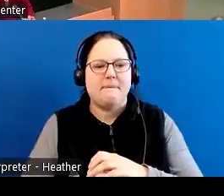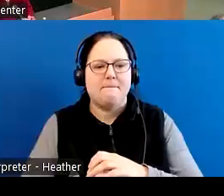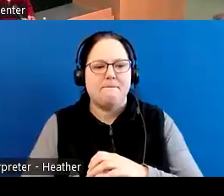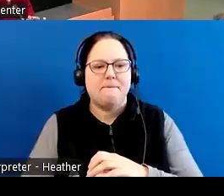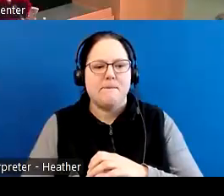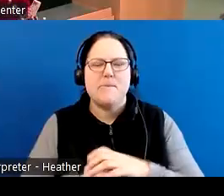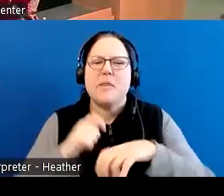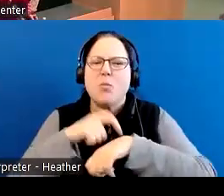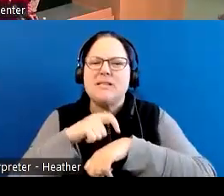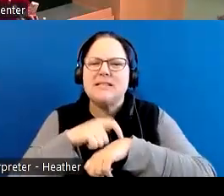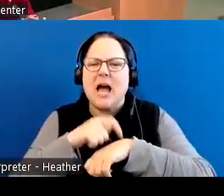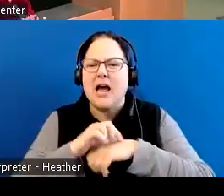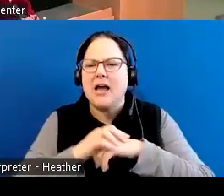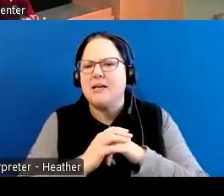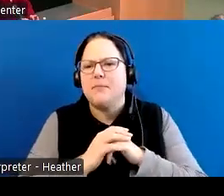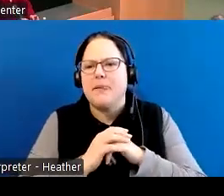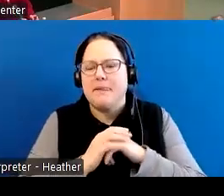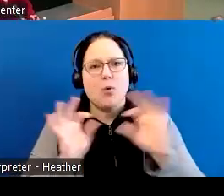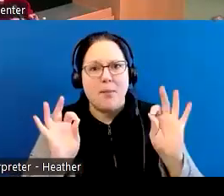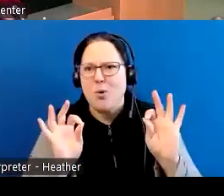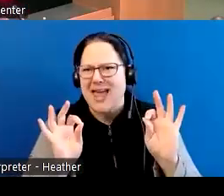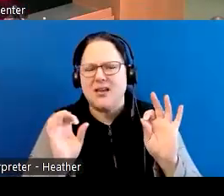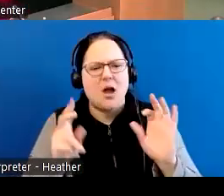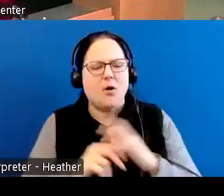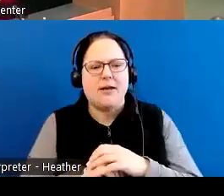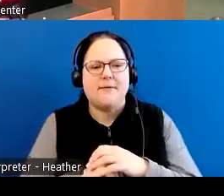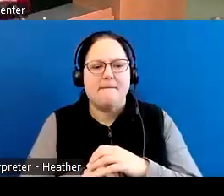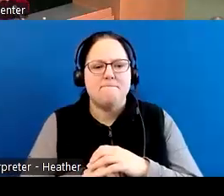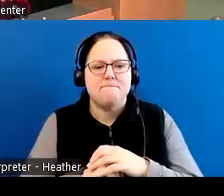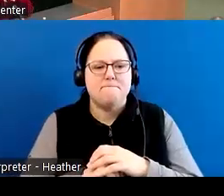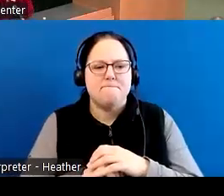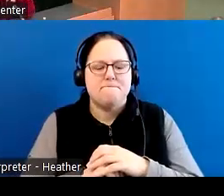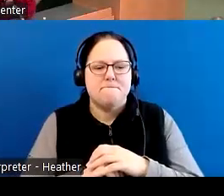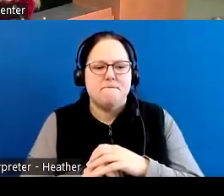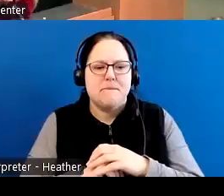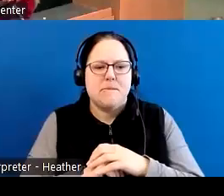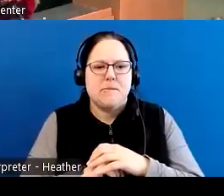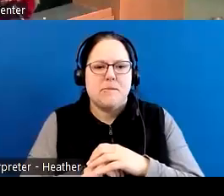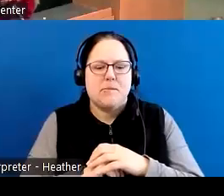time? Are we doing okay? Okay. All right. So when I was in the Chicago um symposium, I talked my